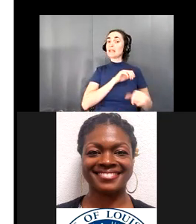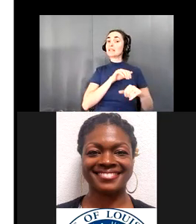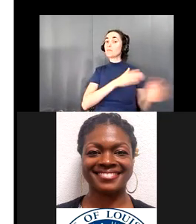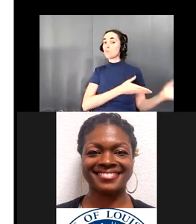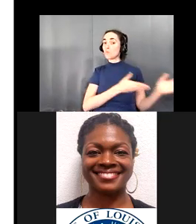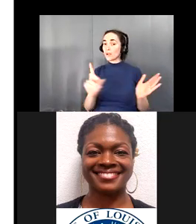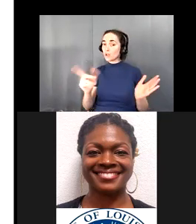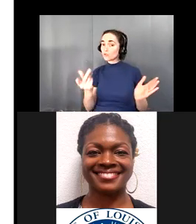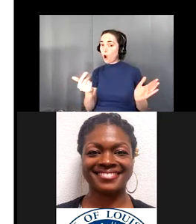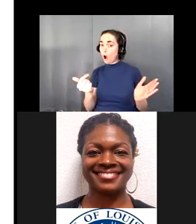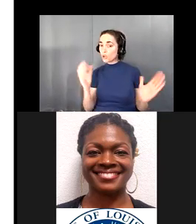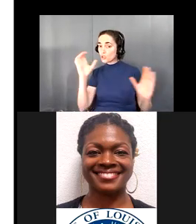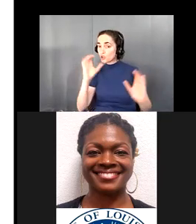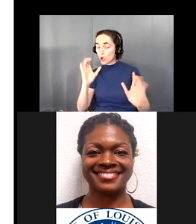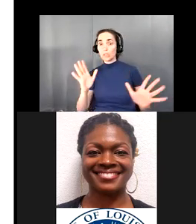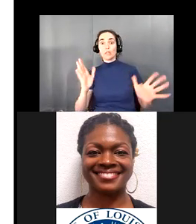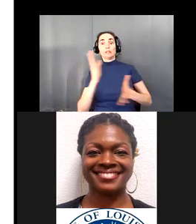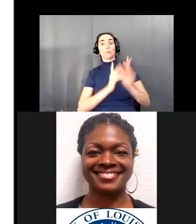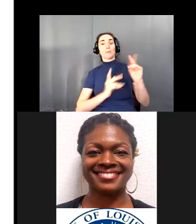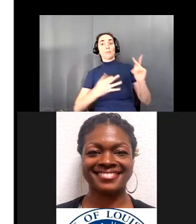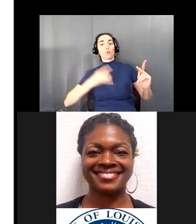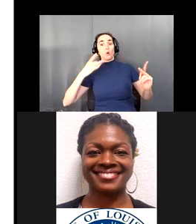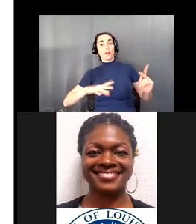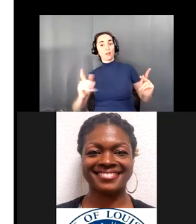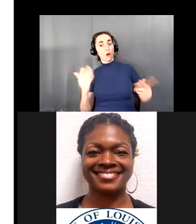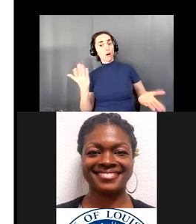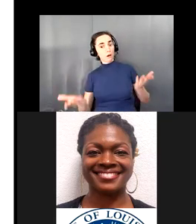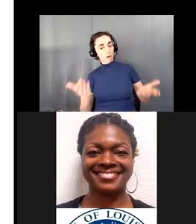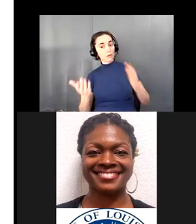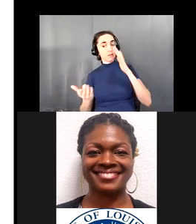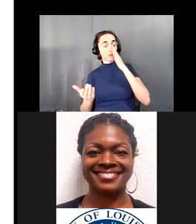16:20:47 Understand, not all people like dogs. 16:20:49 You know sometimes that is the case,